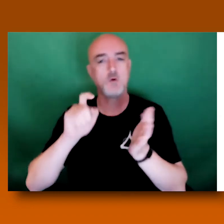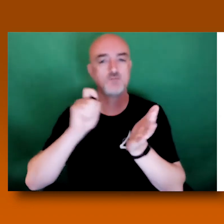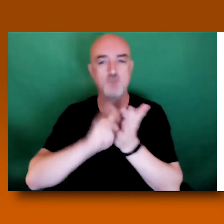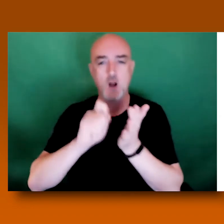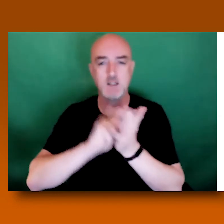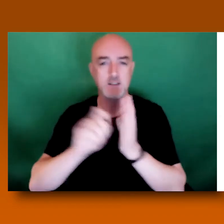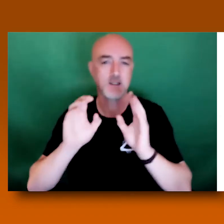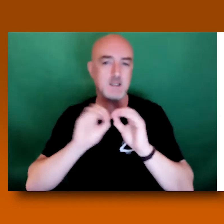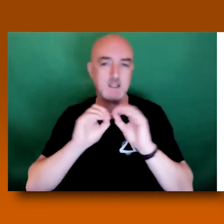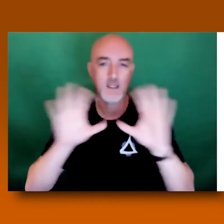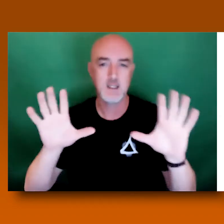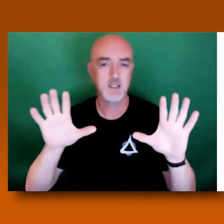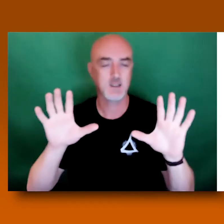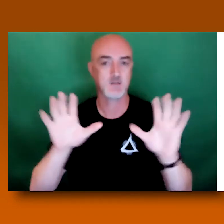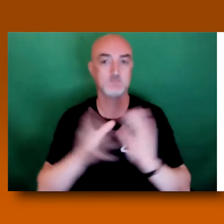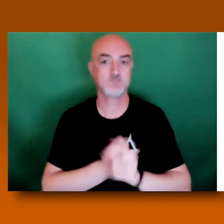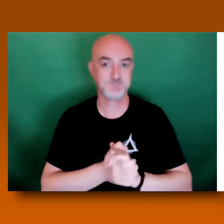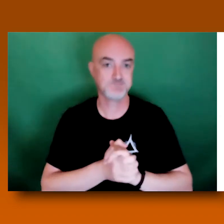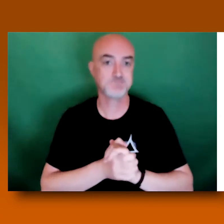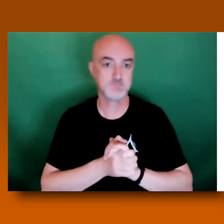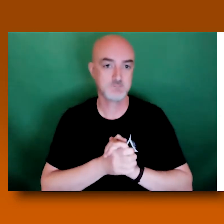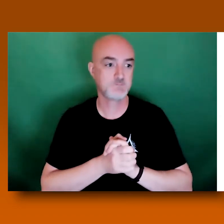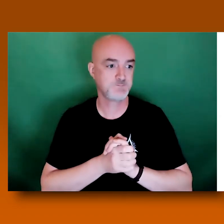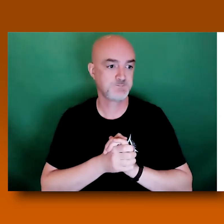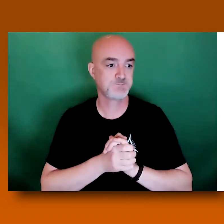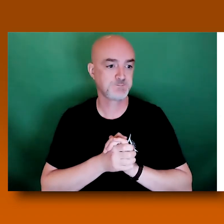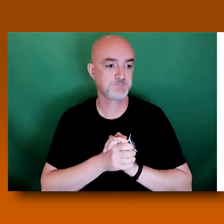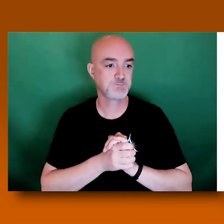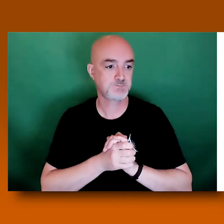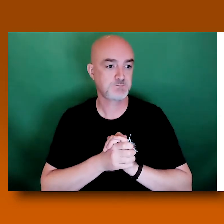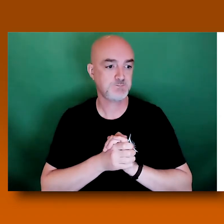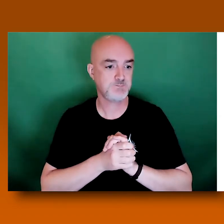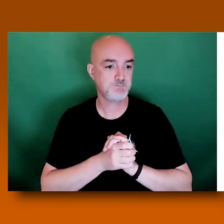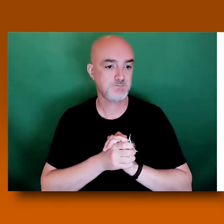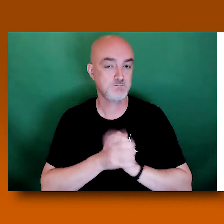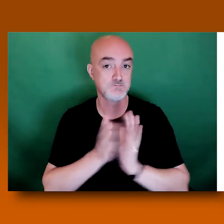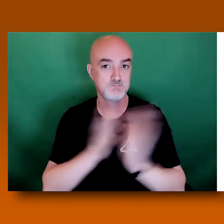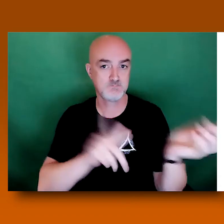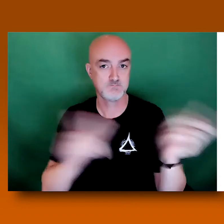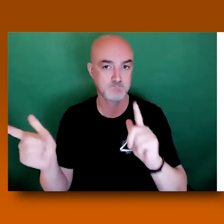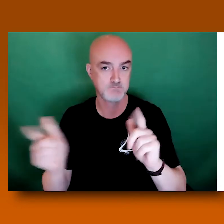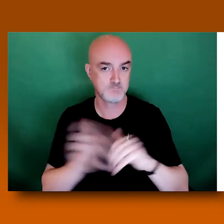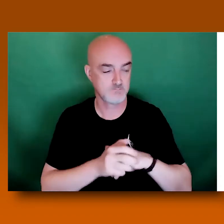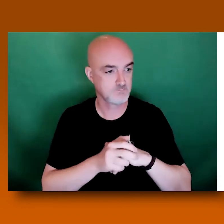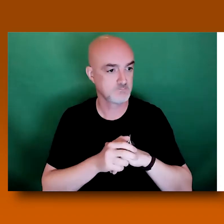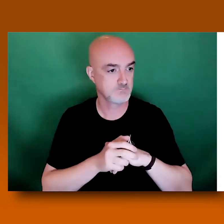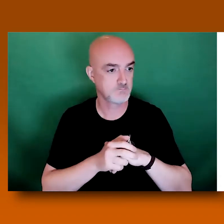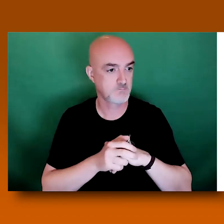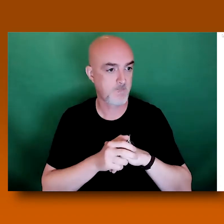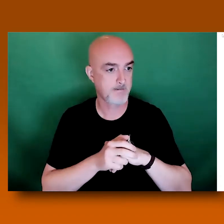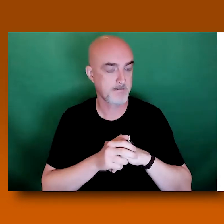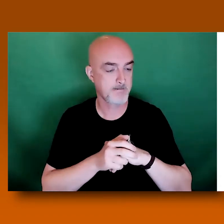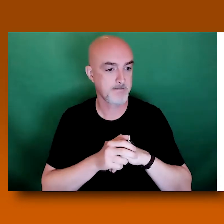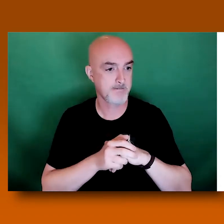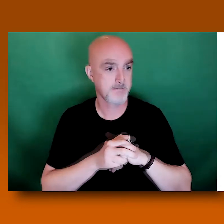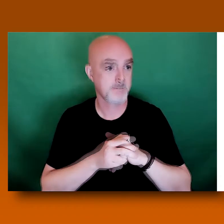and so, when you think about that context, let that influence how you write out your Abstract and Specific Aims.